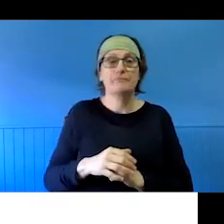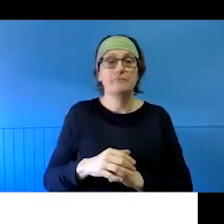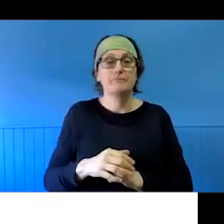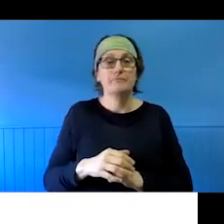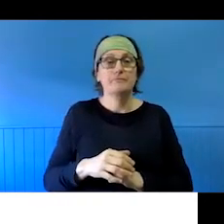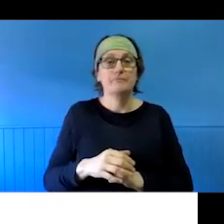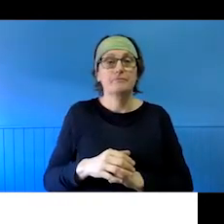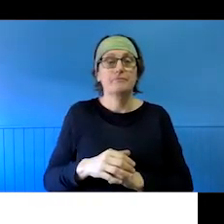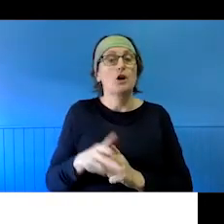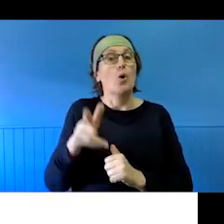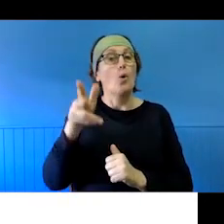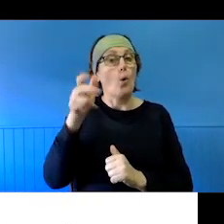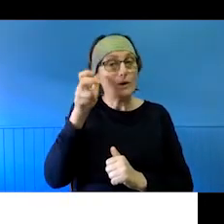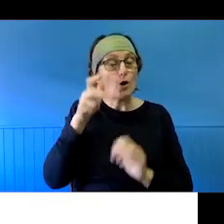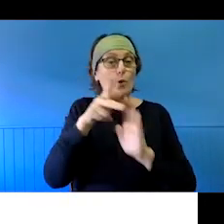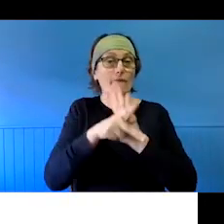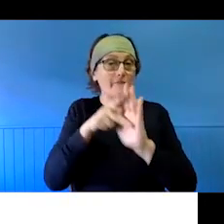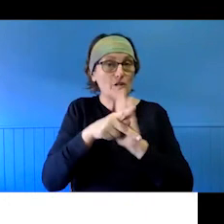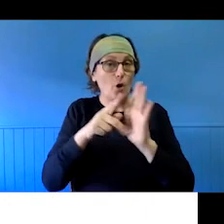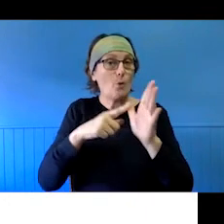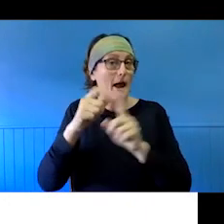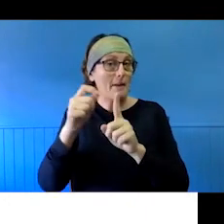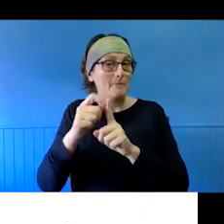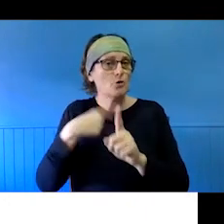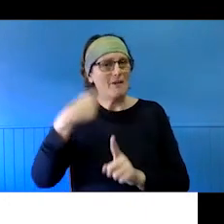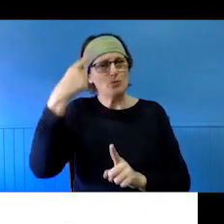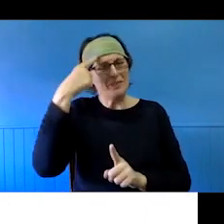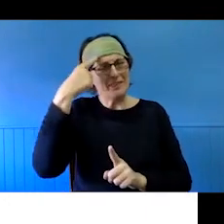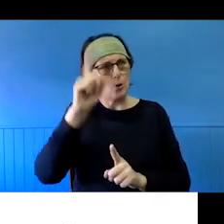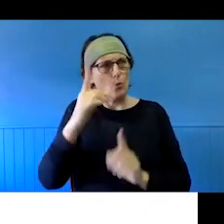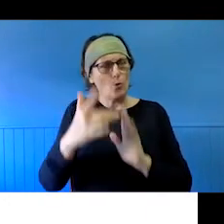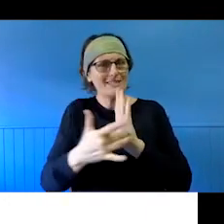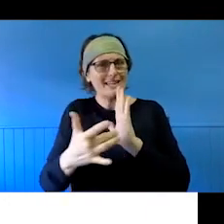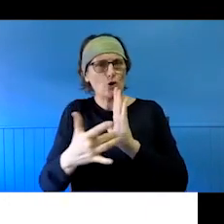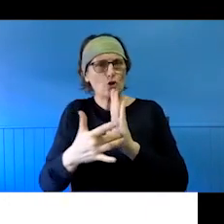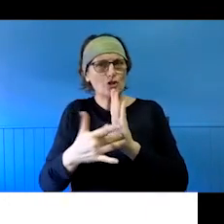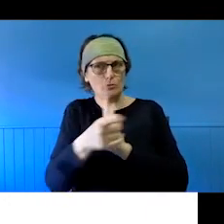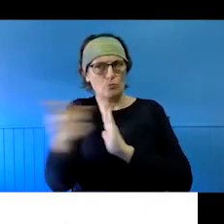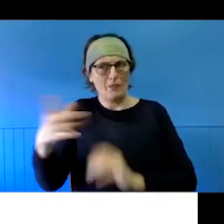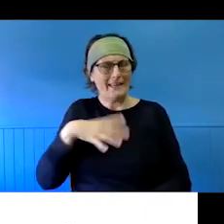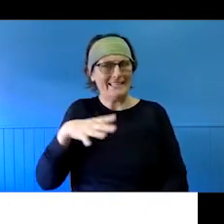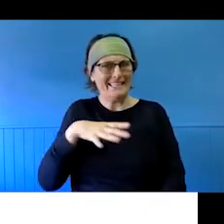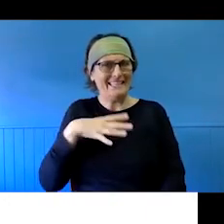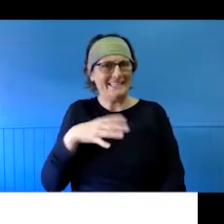recording apps, you want to consider what are the technology needs for the use of the app.